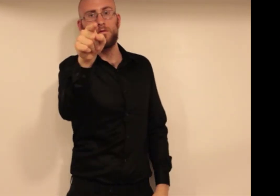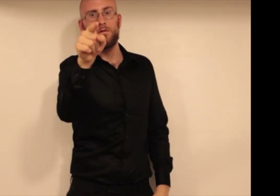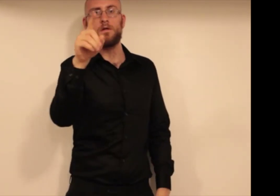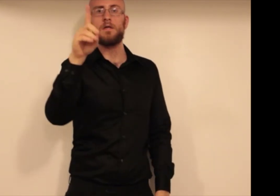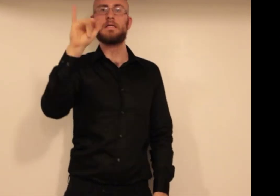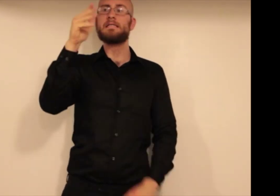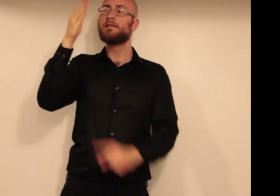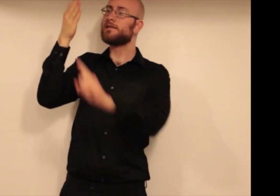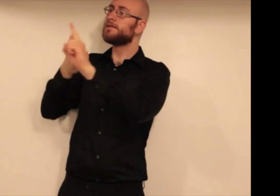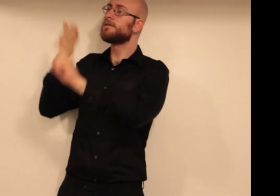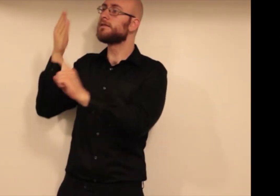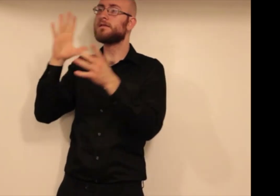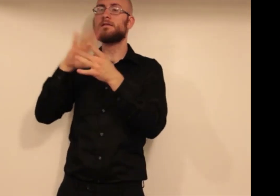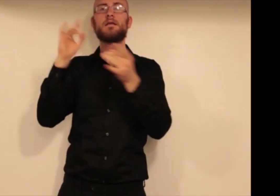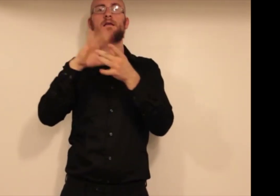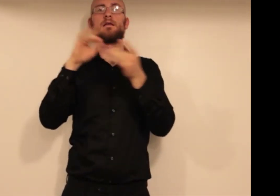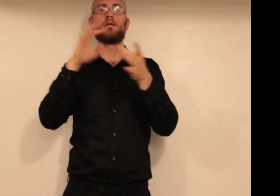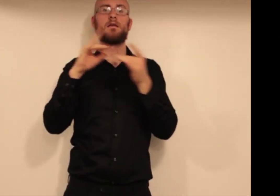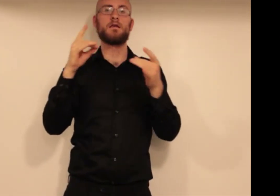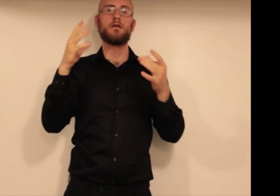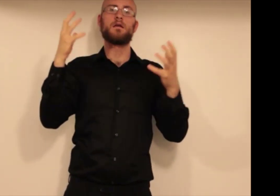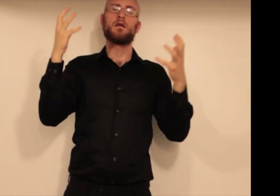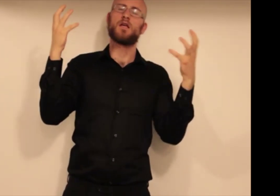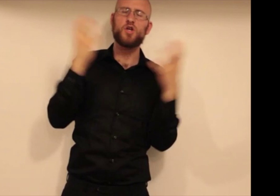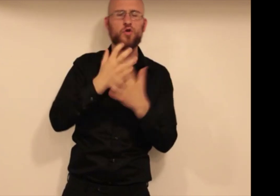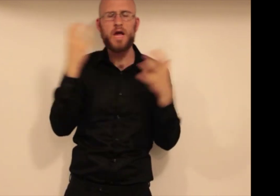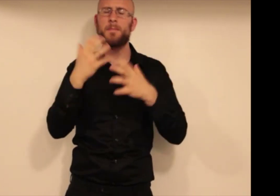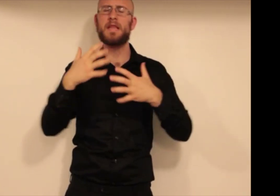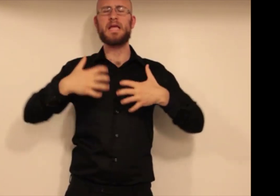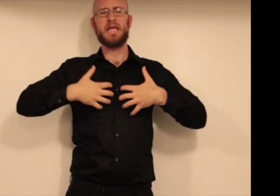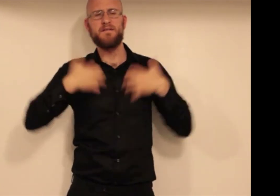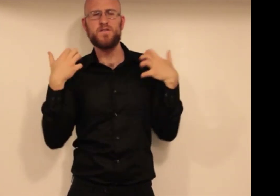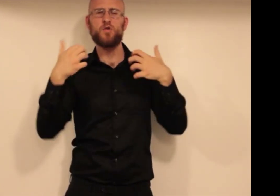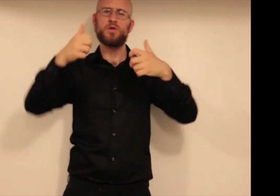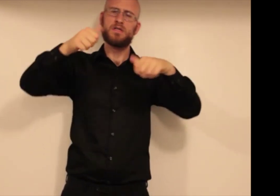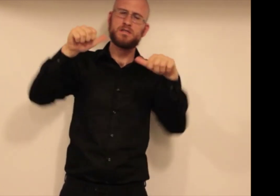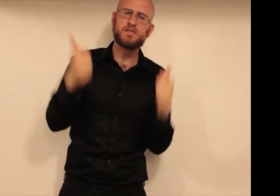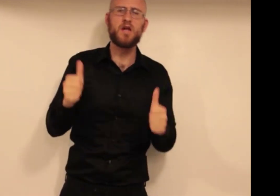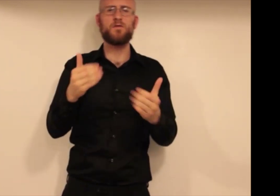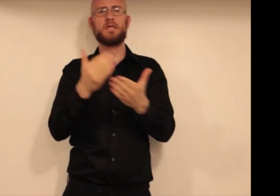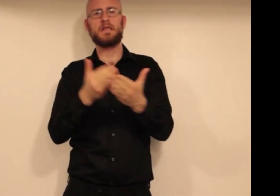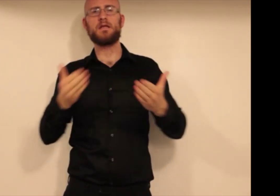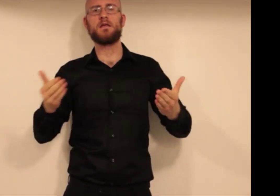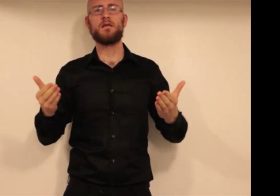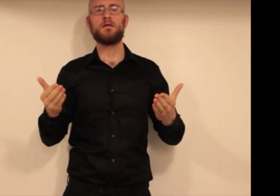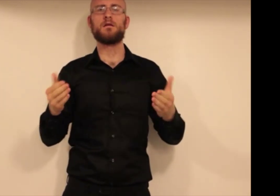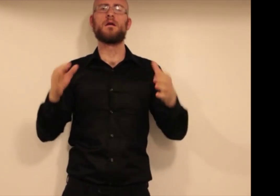Did your attorney say some incredulously infuriating, degrading things?